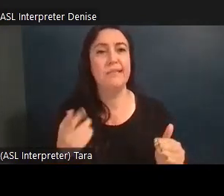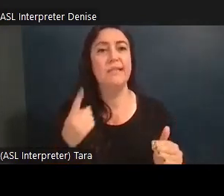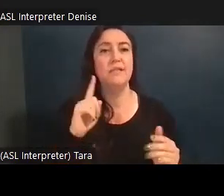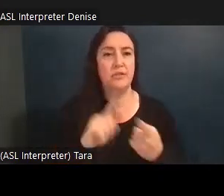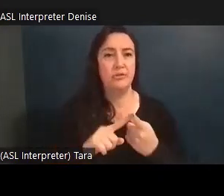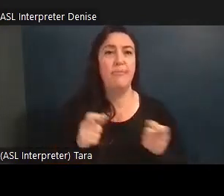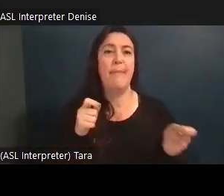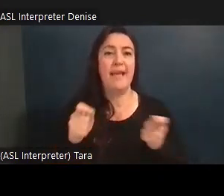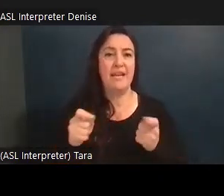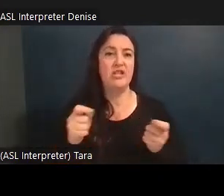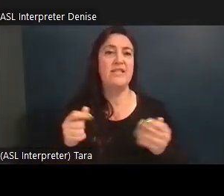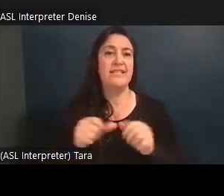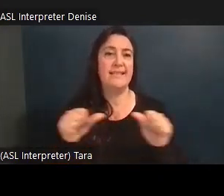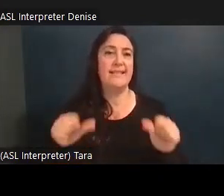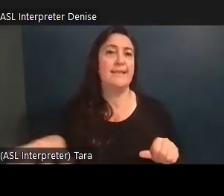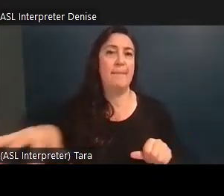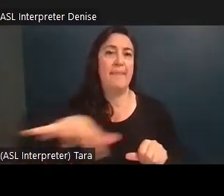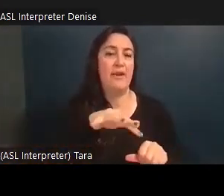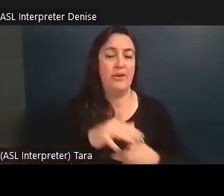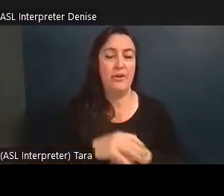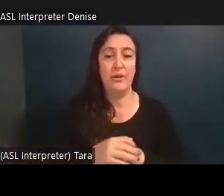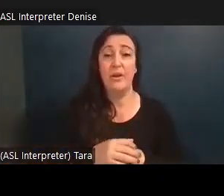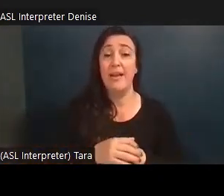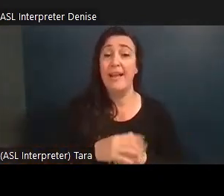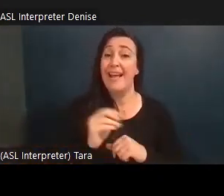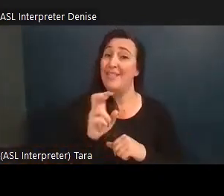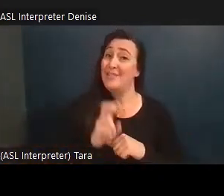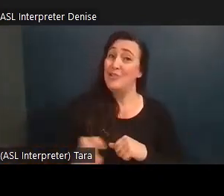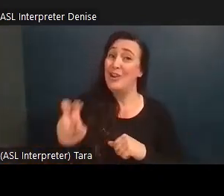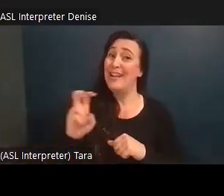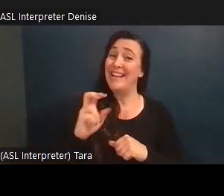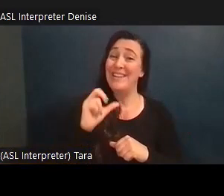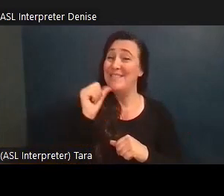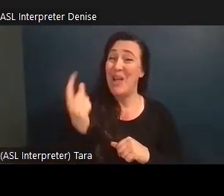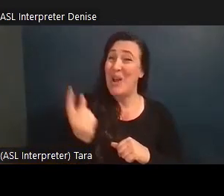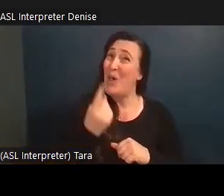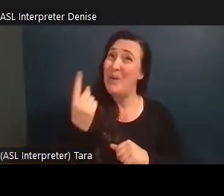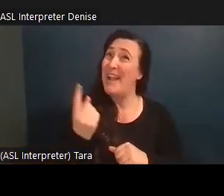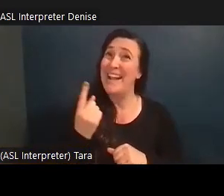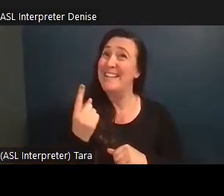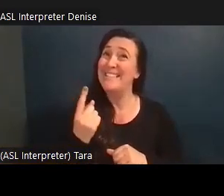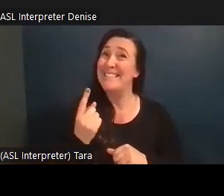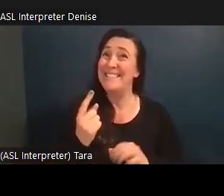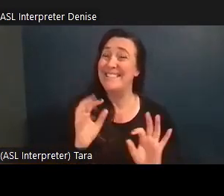And along the way, the journey was not always kittens and rainbows. It was challenging.